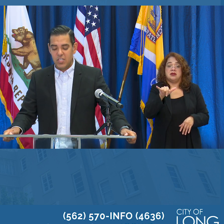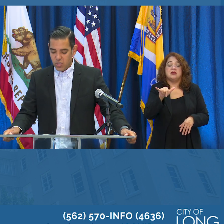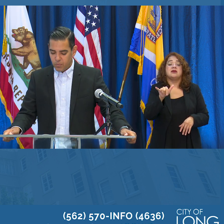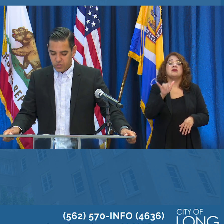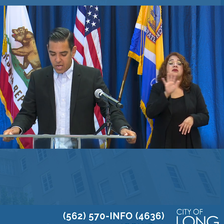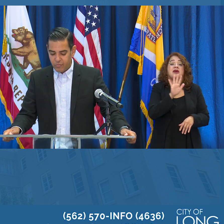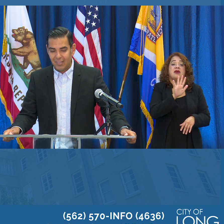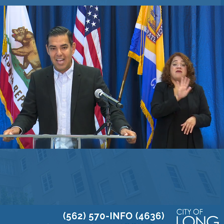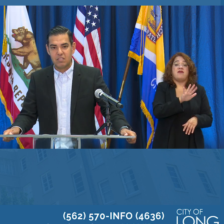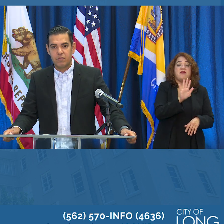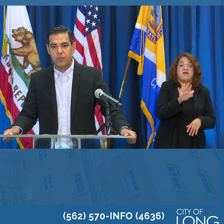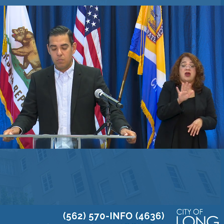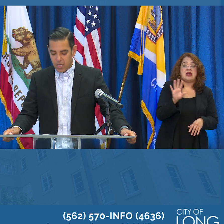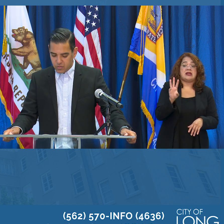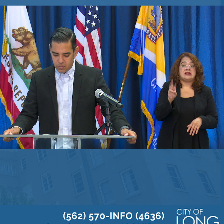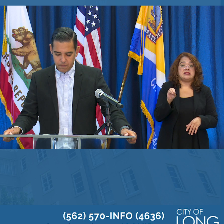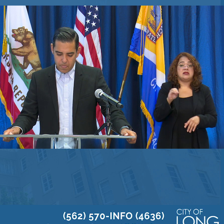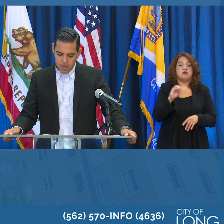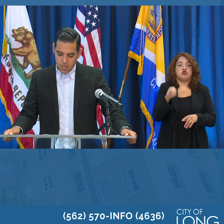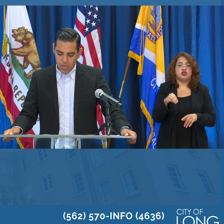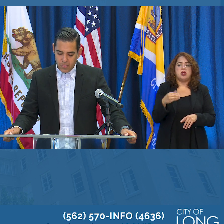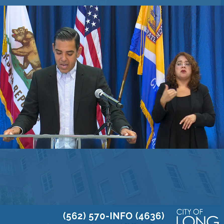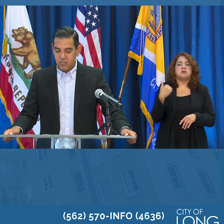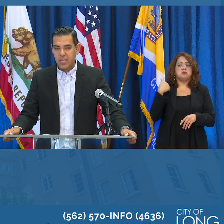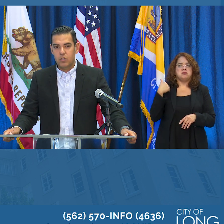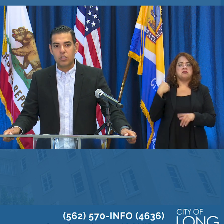60 percent over the last few months. That is a good